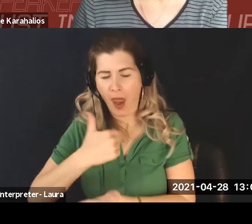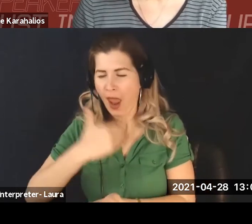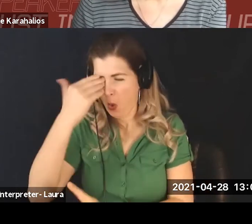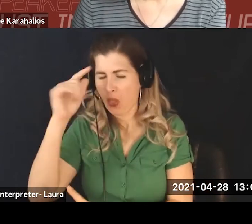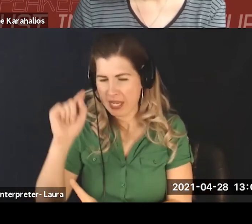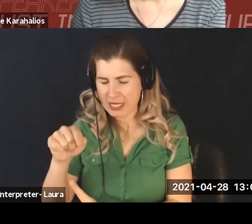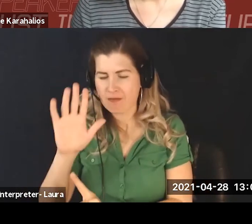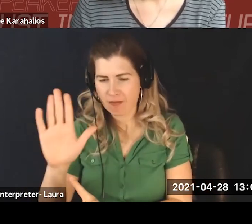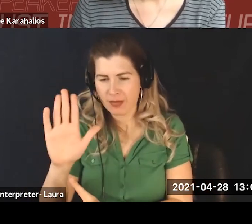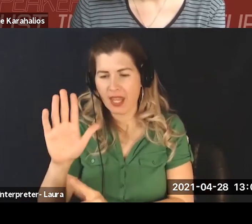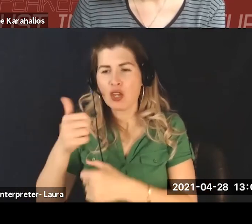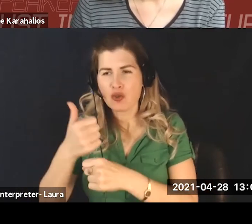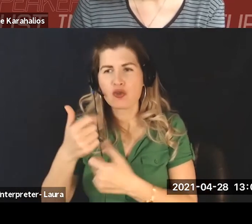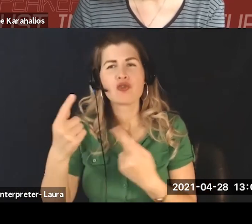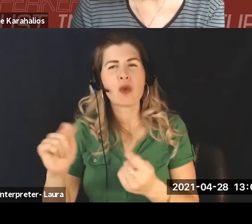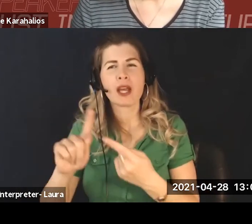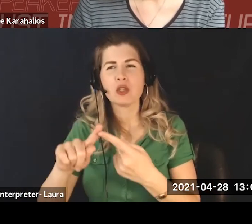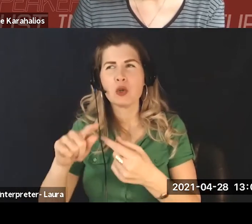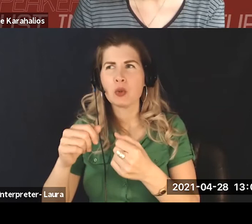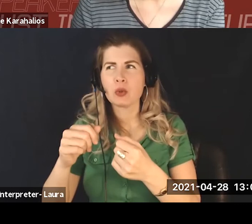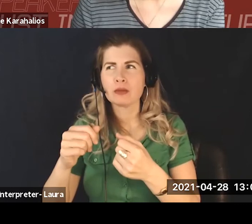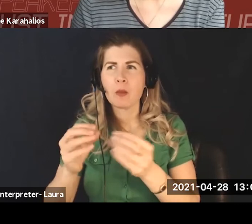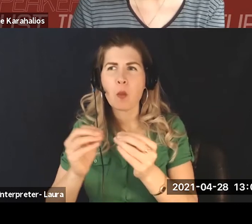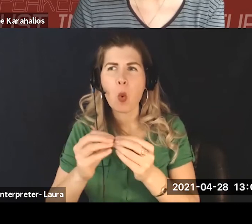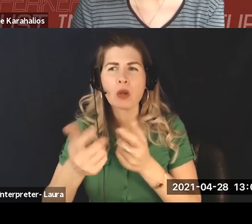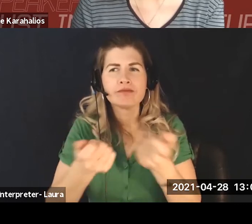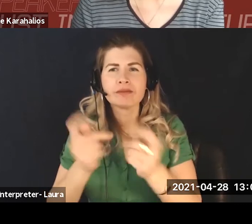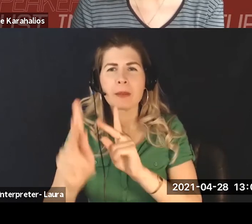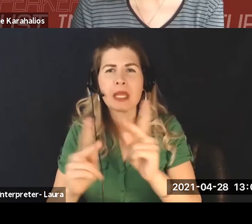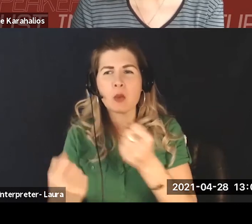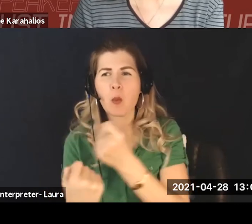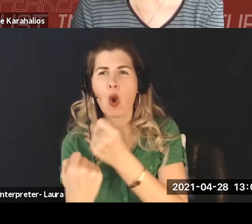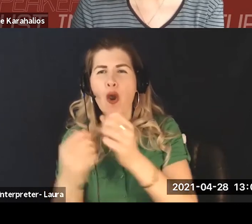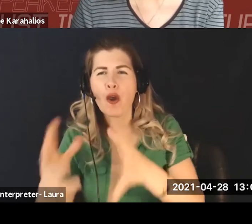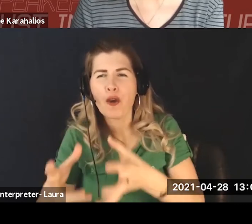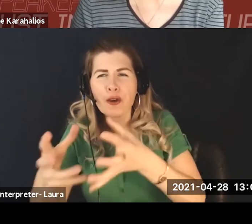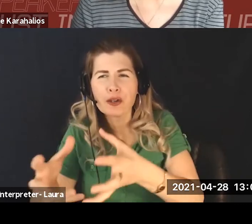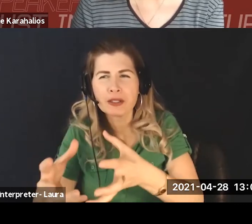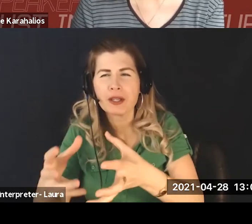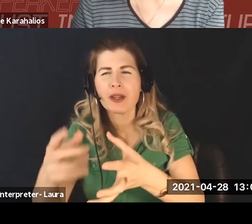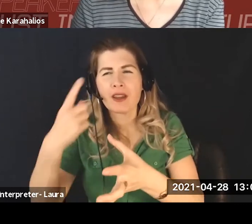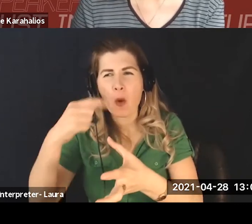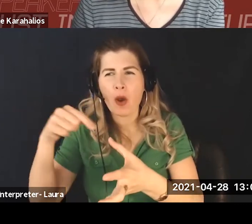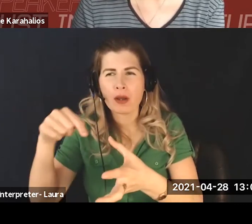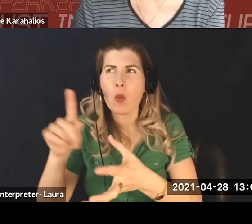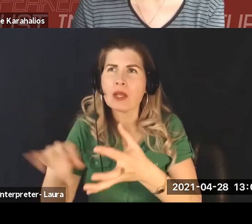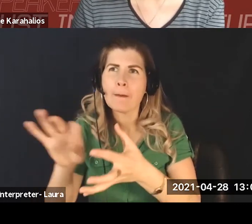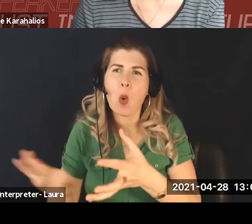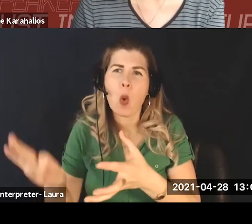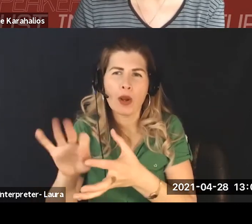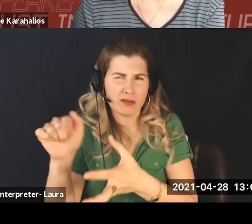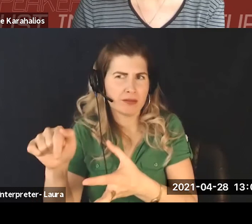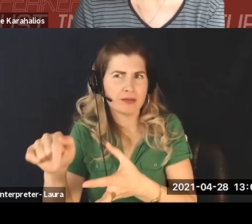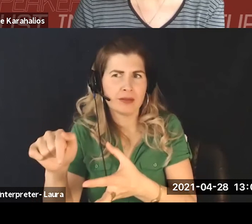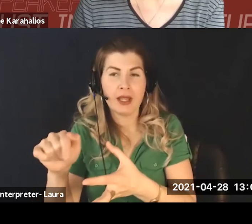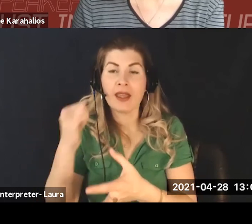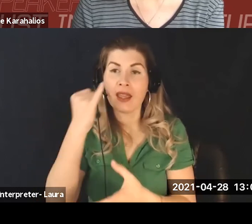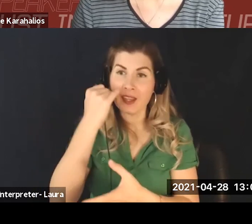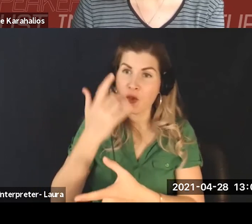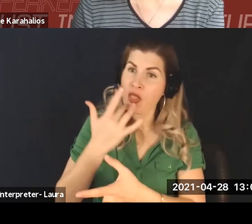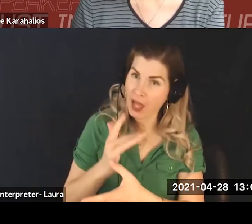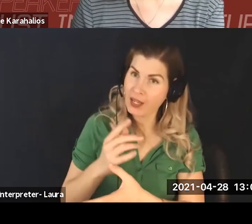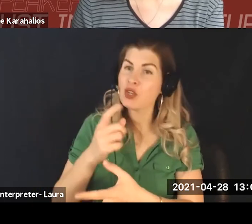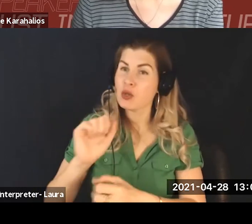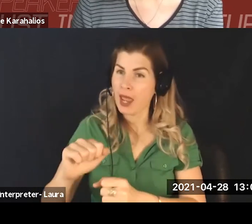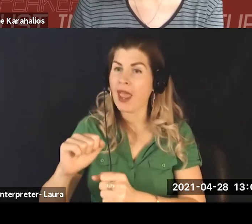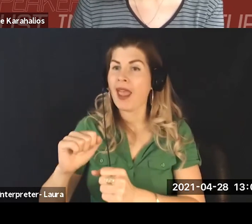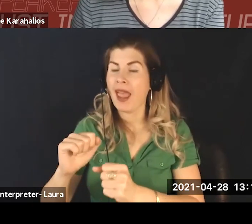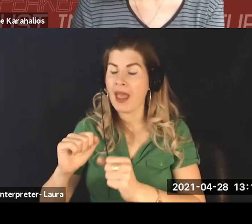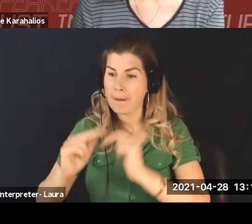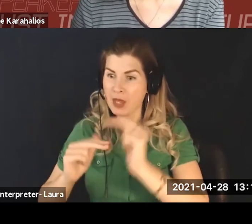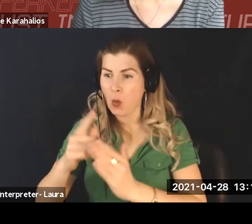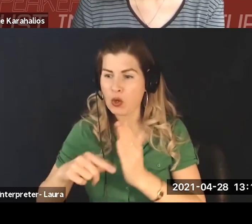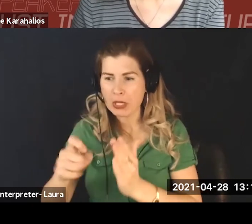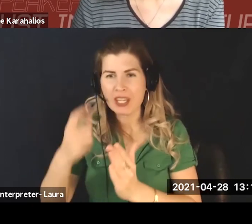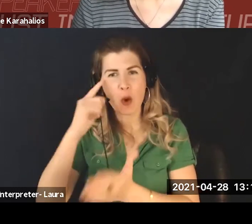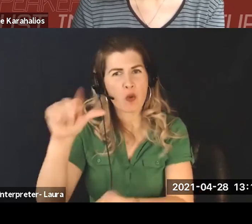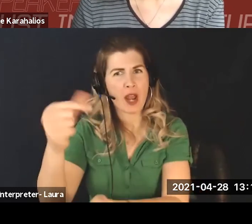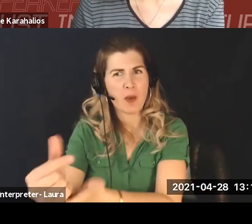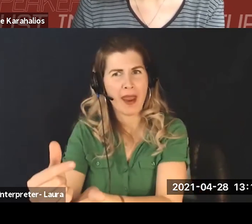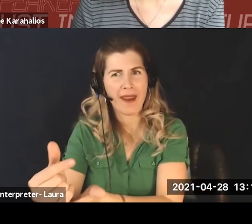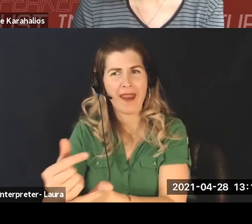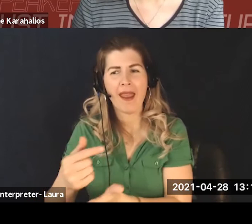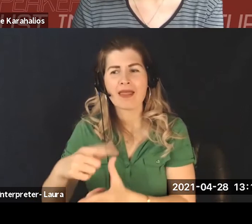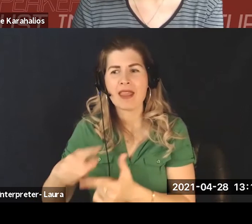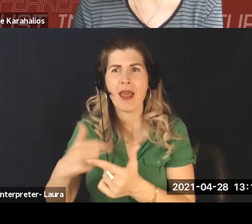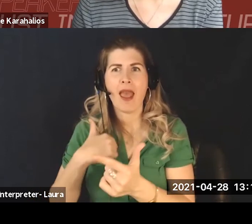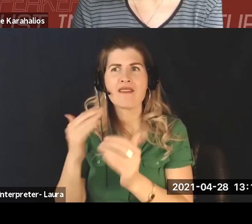And then, and then try to create as much space and support and like collective energy for the things that you think are really important, beyond that and maybe you can, you're lucky you can construct the thing you have to do to graduate, so that it also